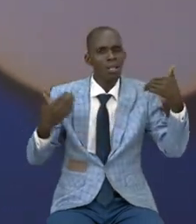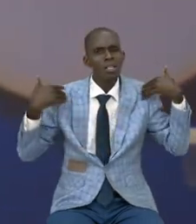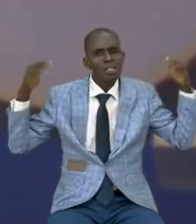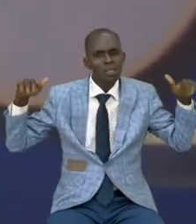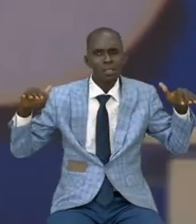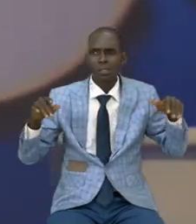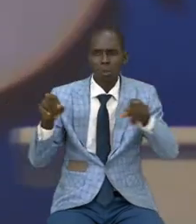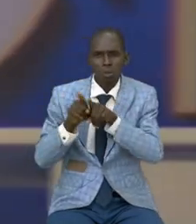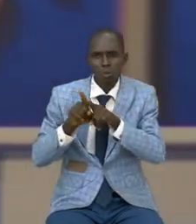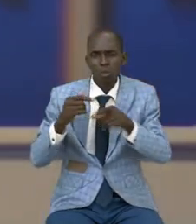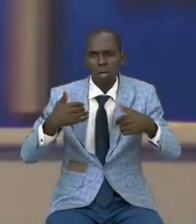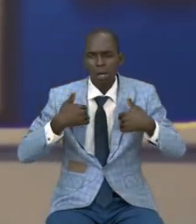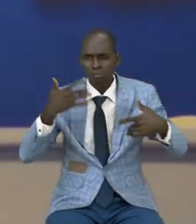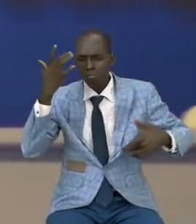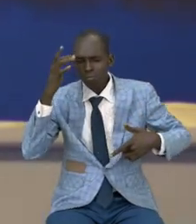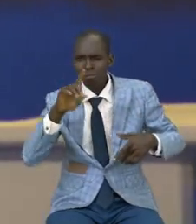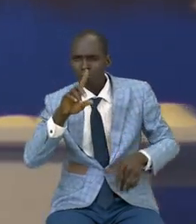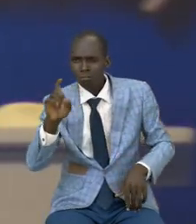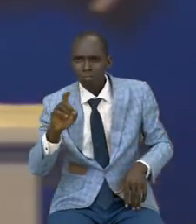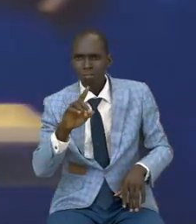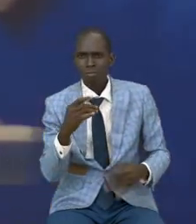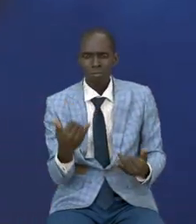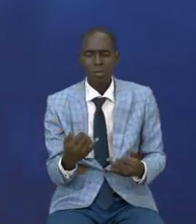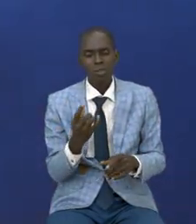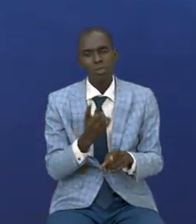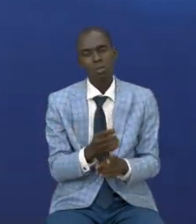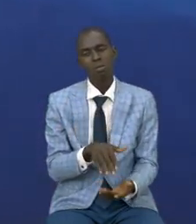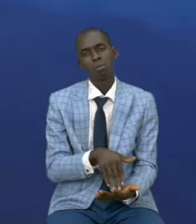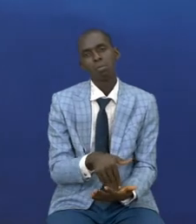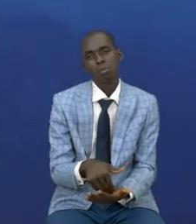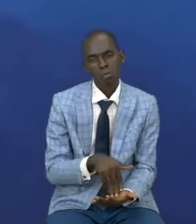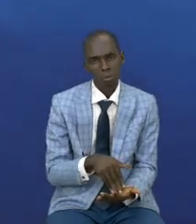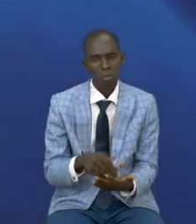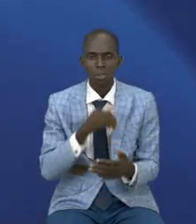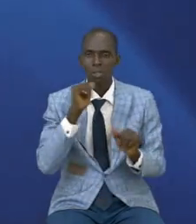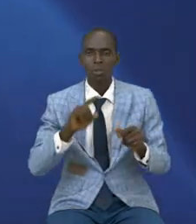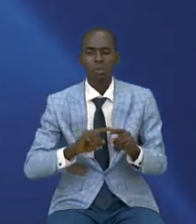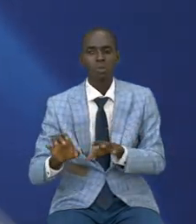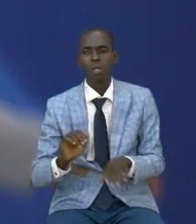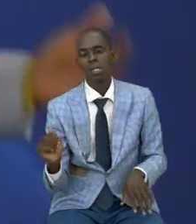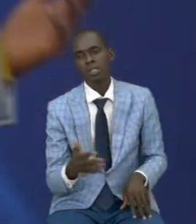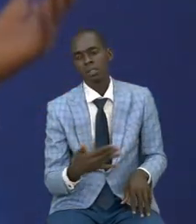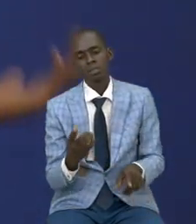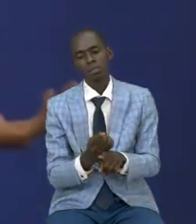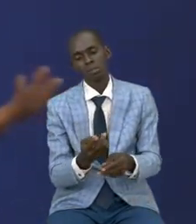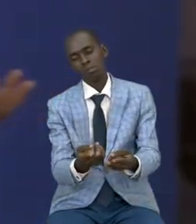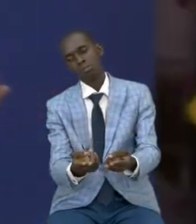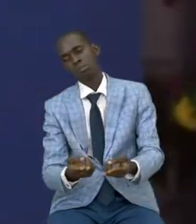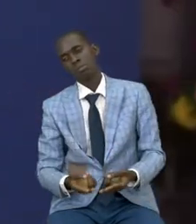sick lying down and they couldn't do anything you know and in the city they don't know the source of